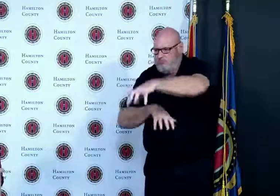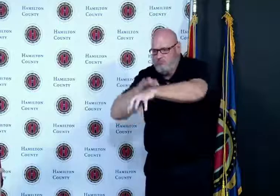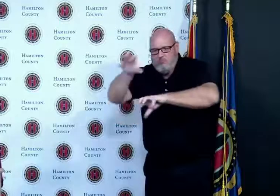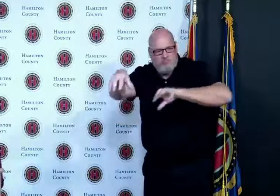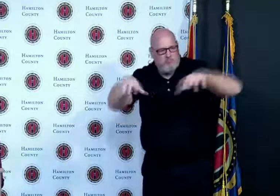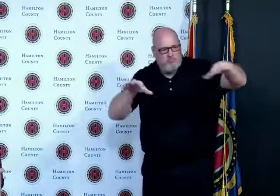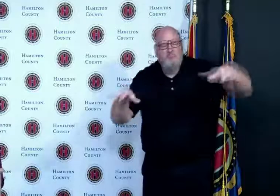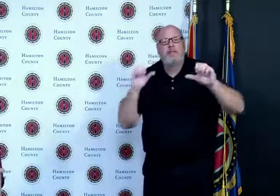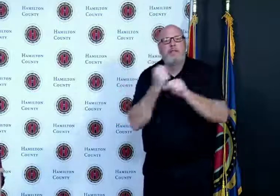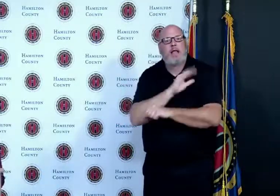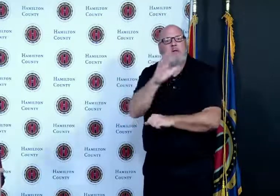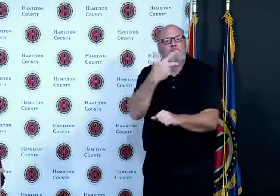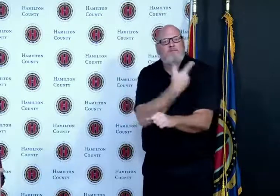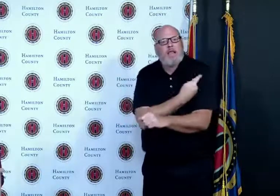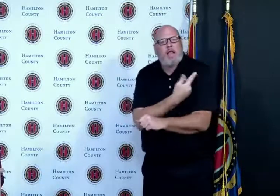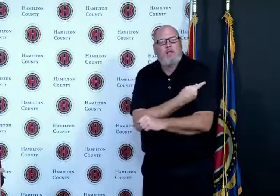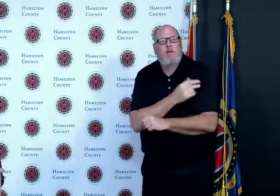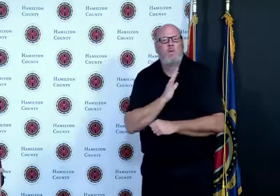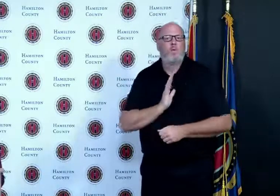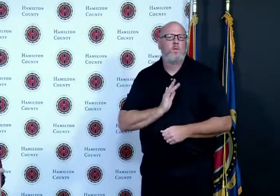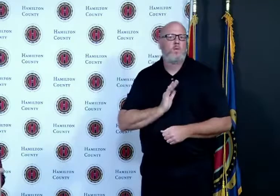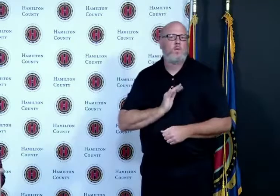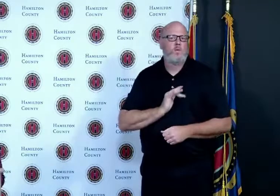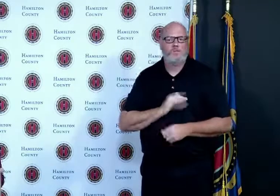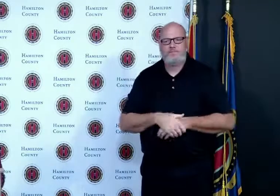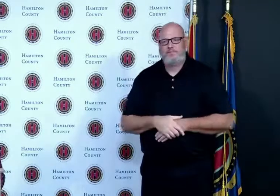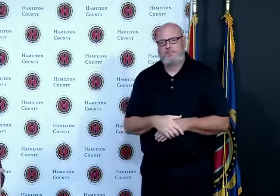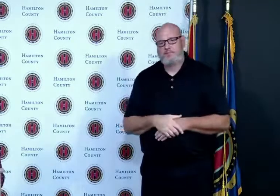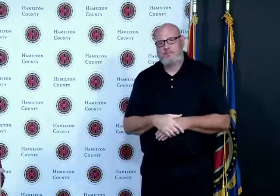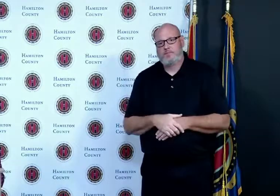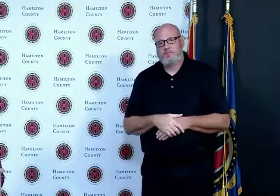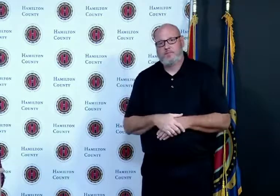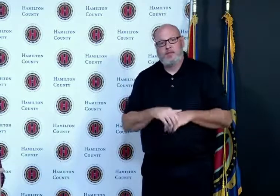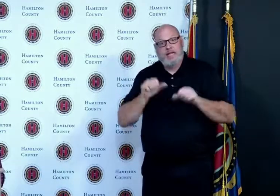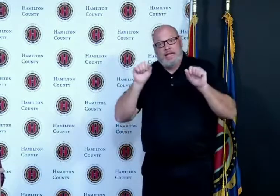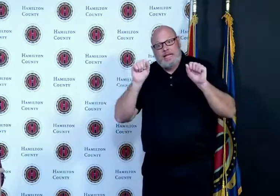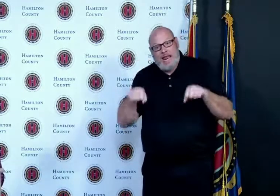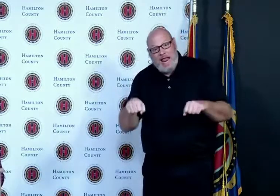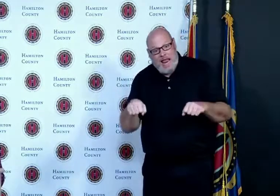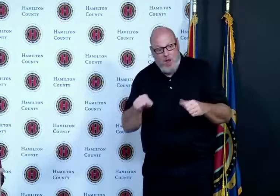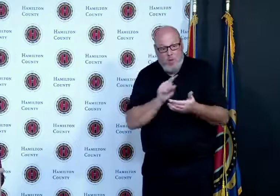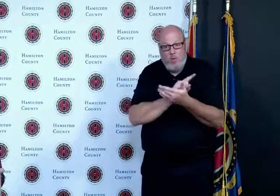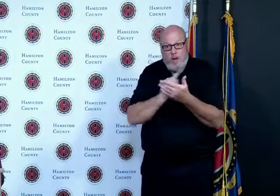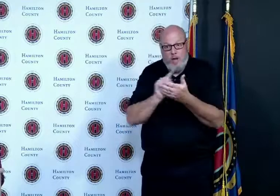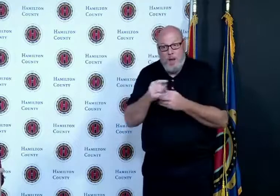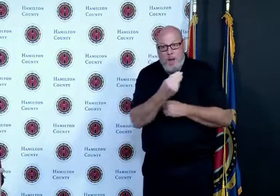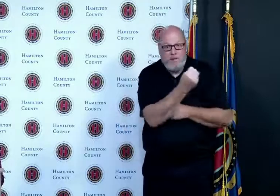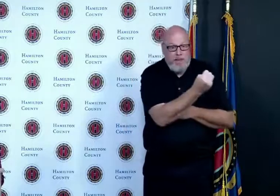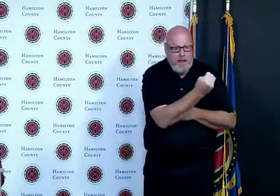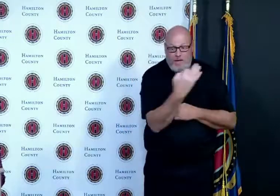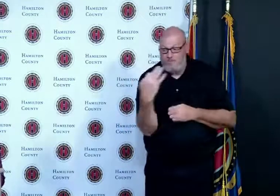in the evening with an appointment without an appointment it takes very little time and you